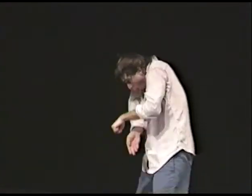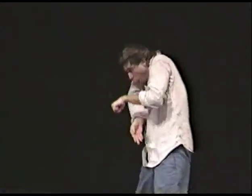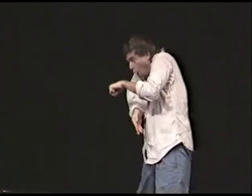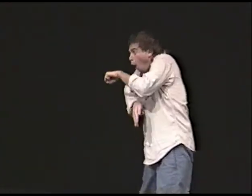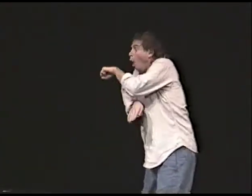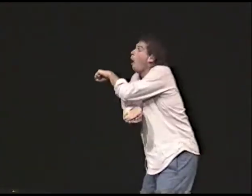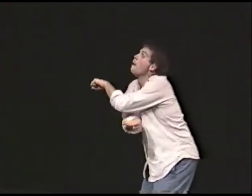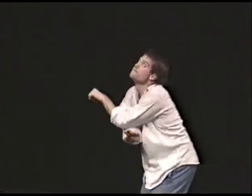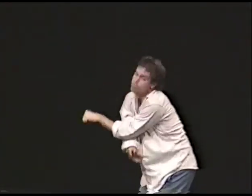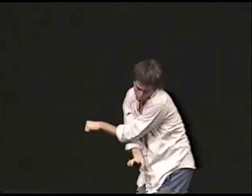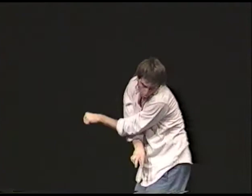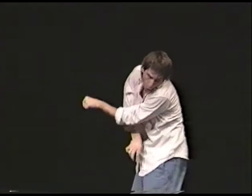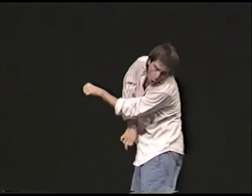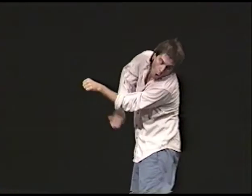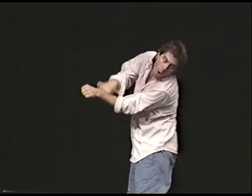He stumbles and drops it.